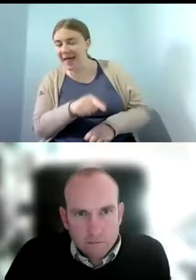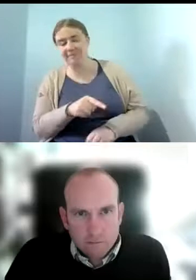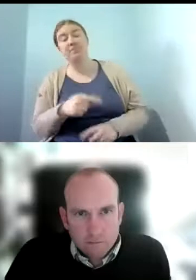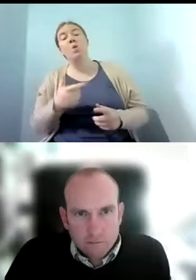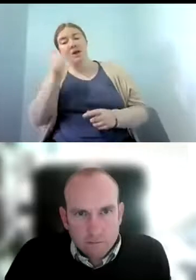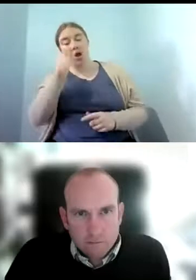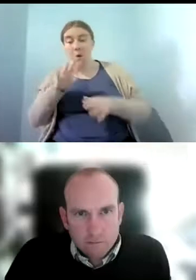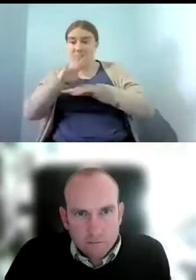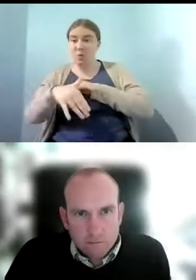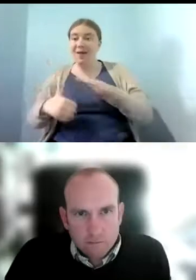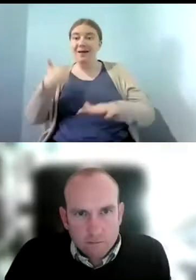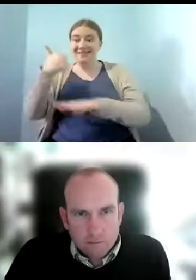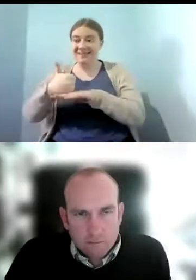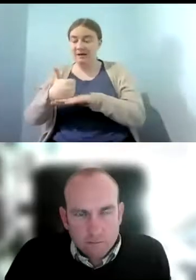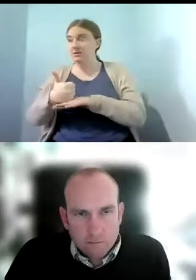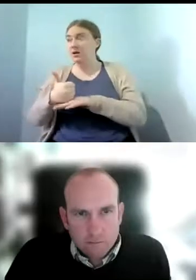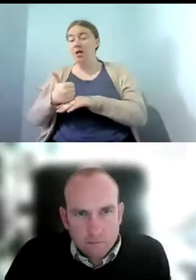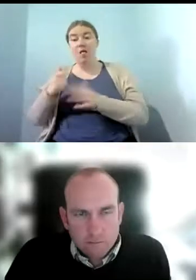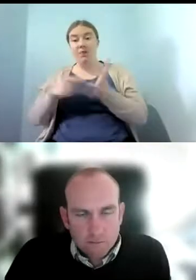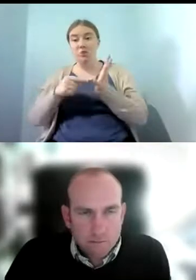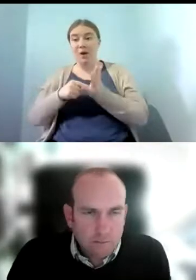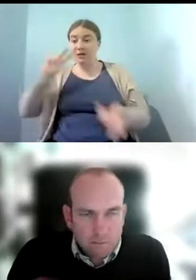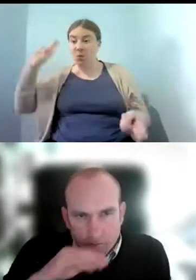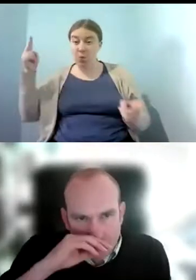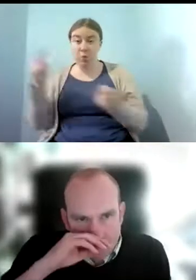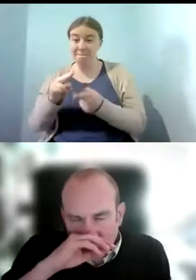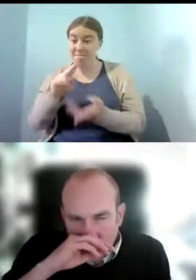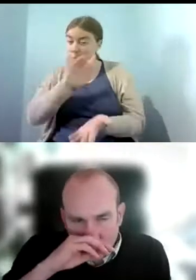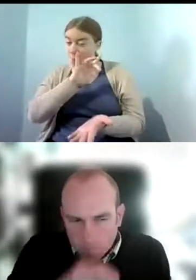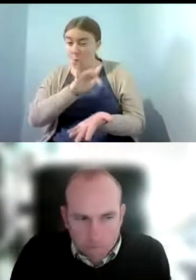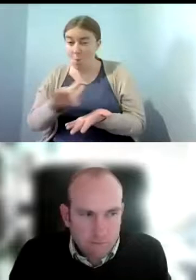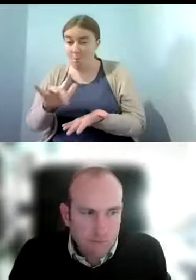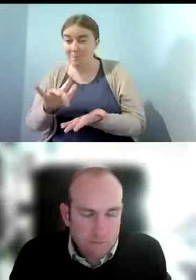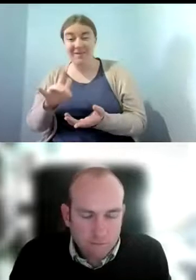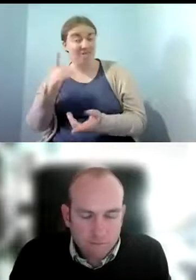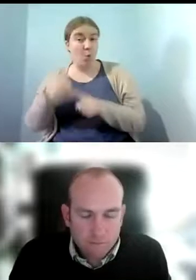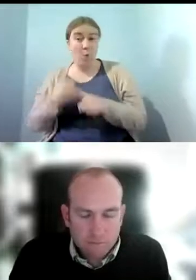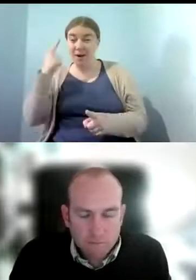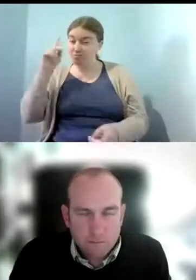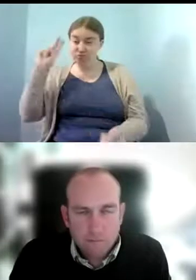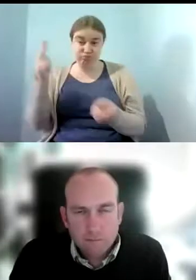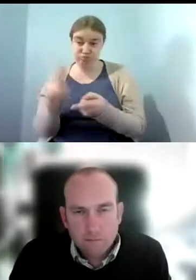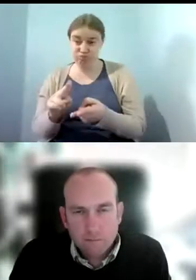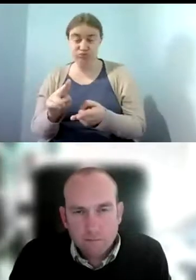of twaite shad was almost immediately devastated you know very quickly catastrophic for shad and